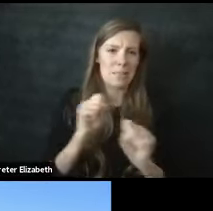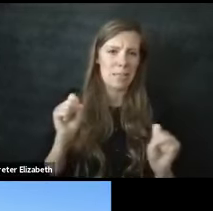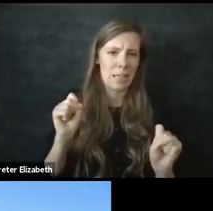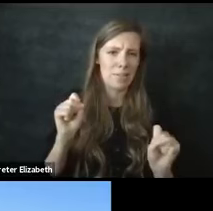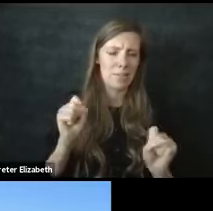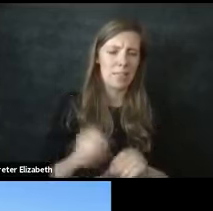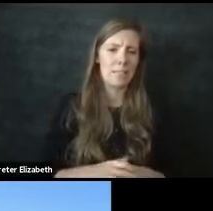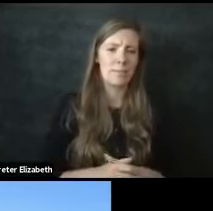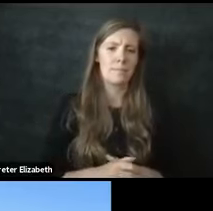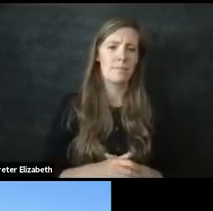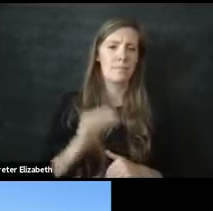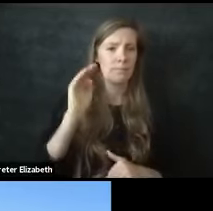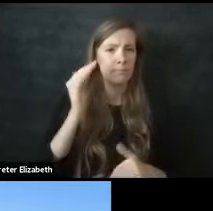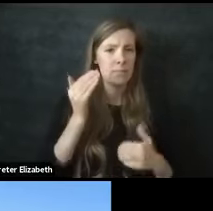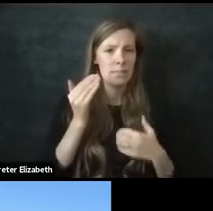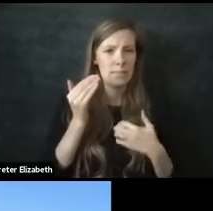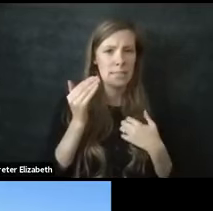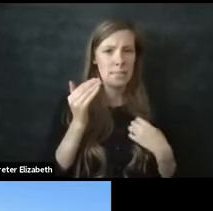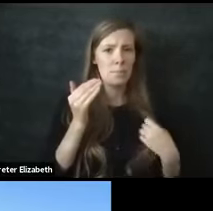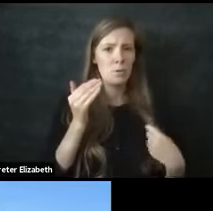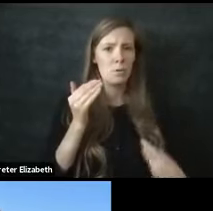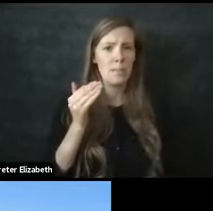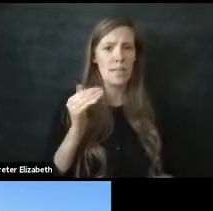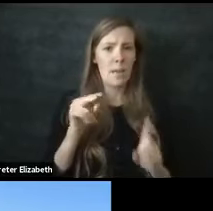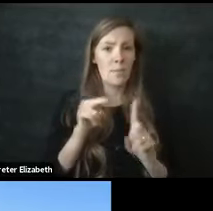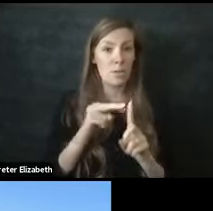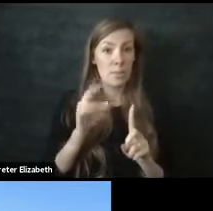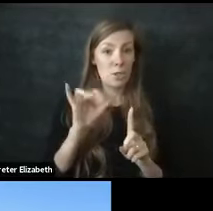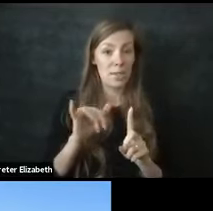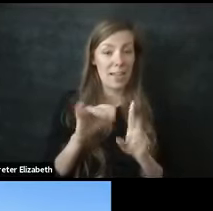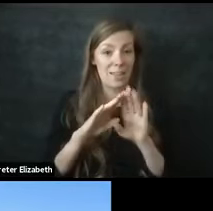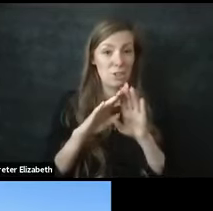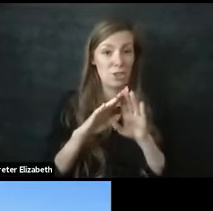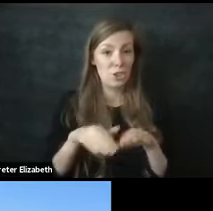There seems to be a perception that children are